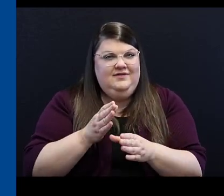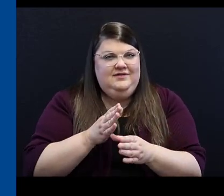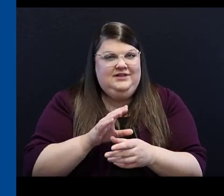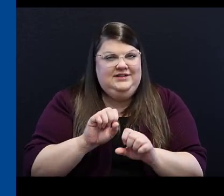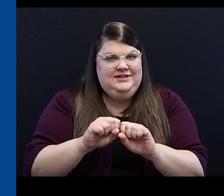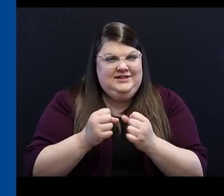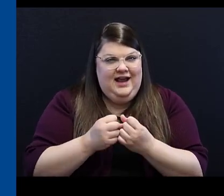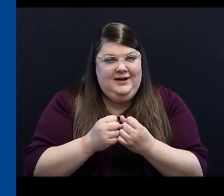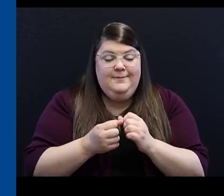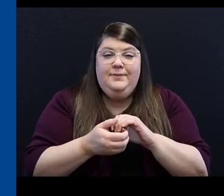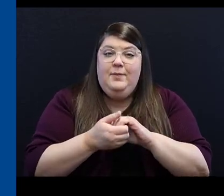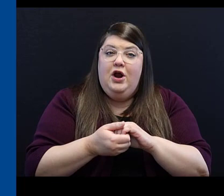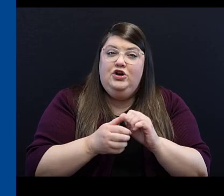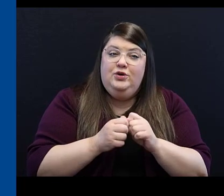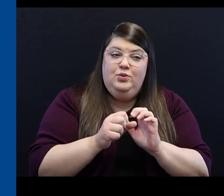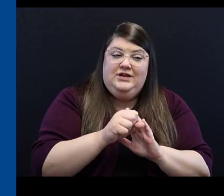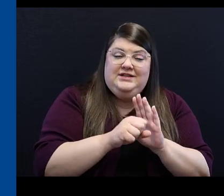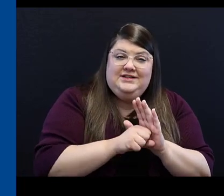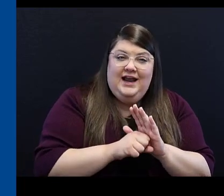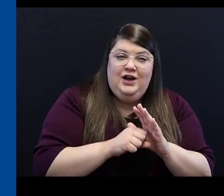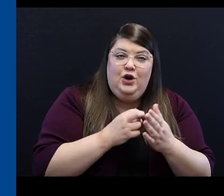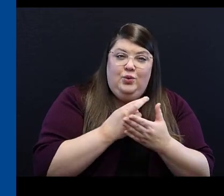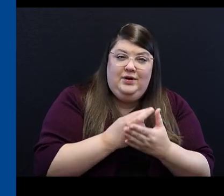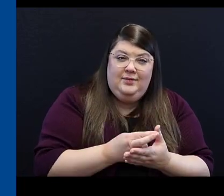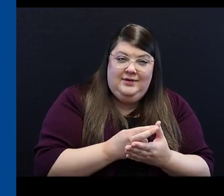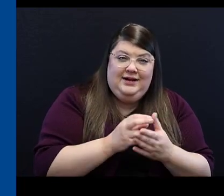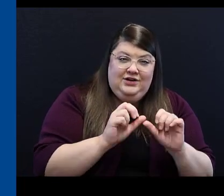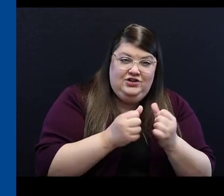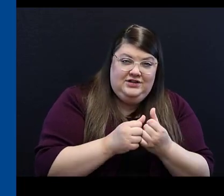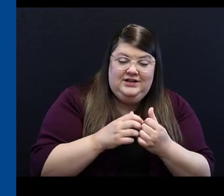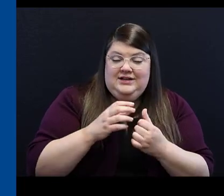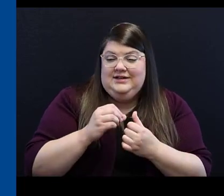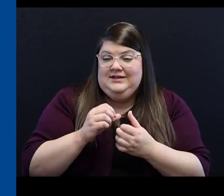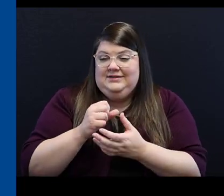Partnerships with State Vocational Rehabilitation Agencies, State Education Agencies, Local